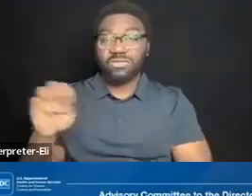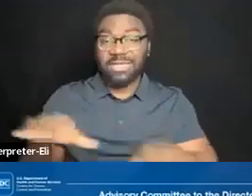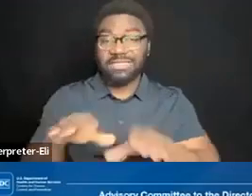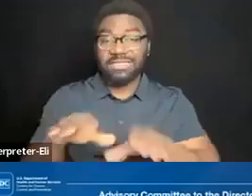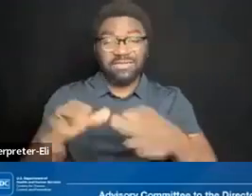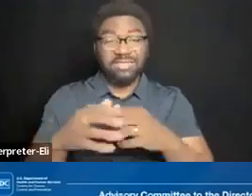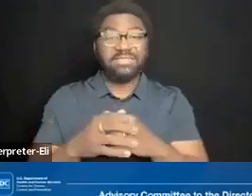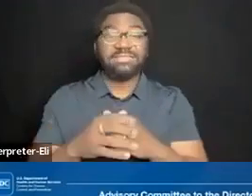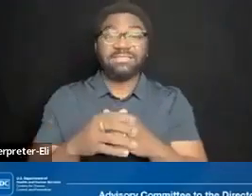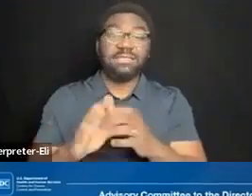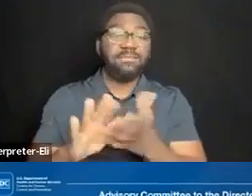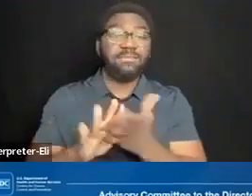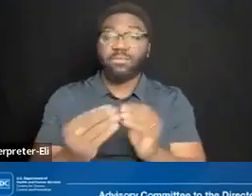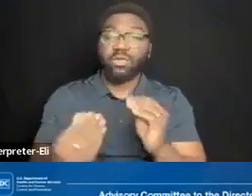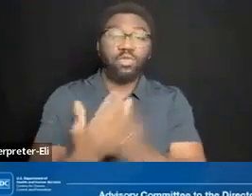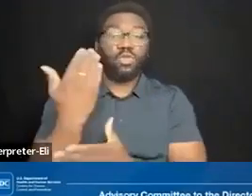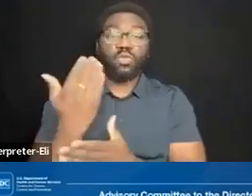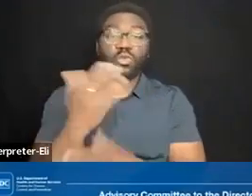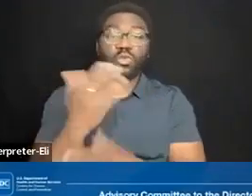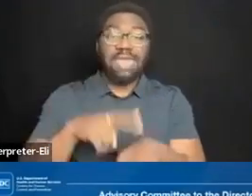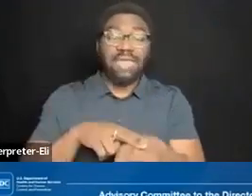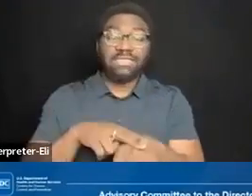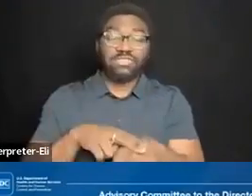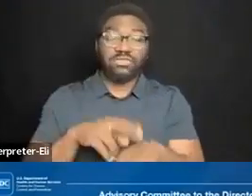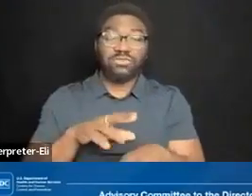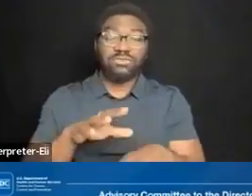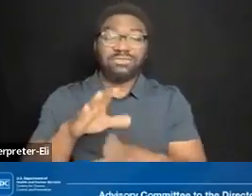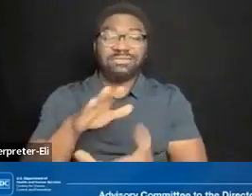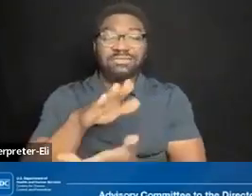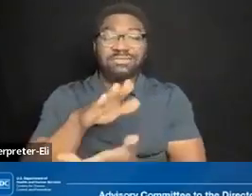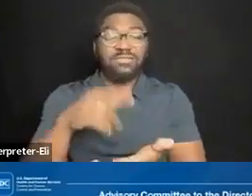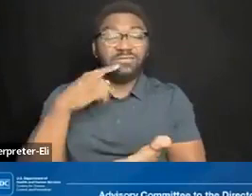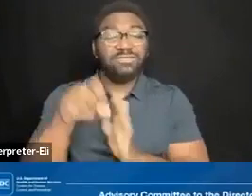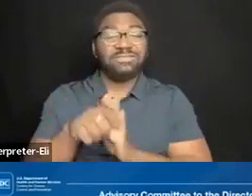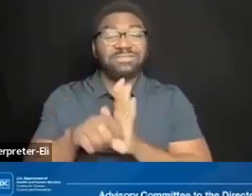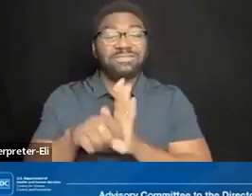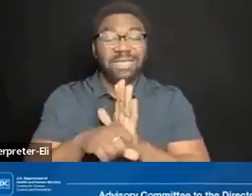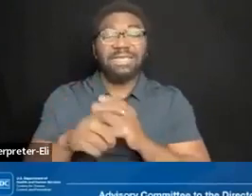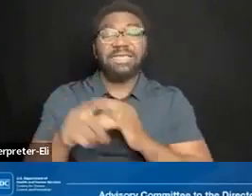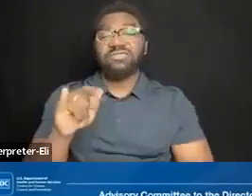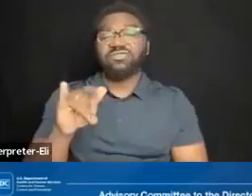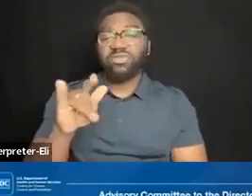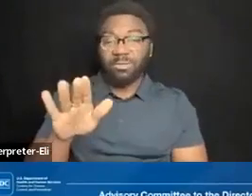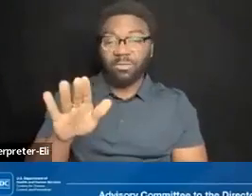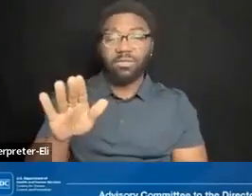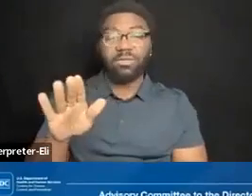into a new national center for state, tribal, local, and territorial public health infrastructure and workforce.